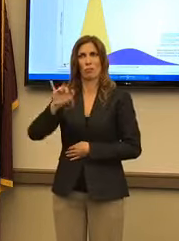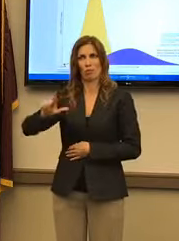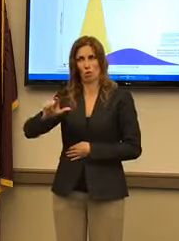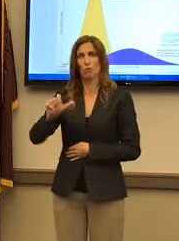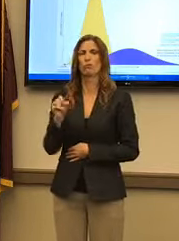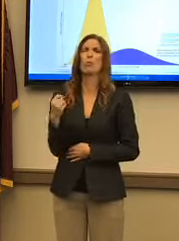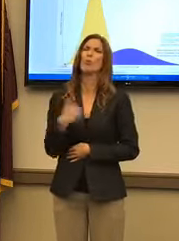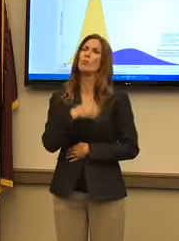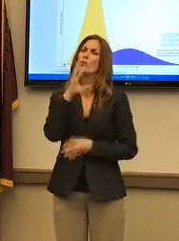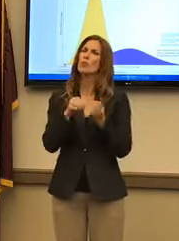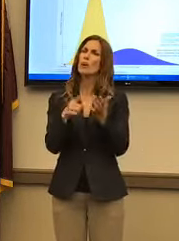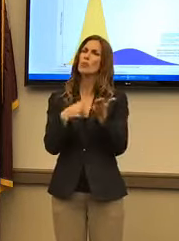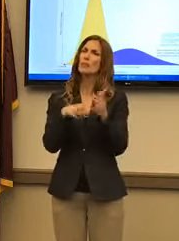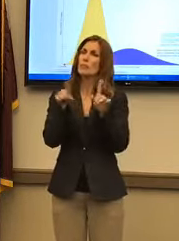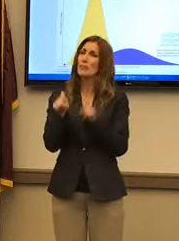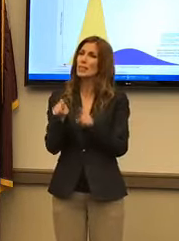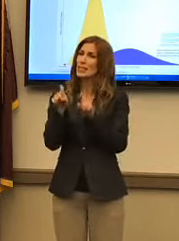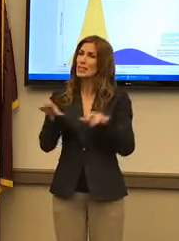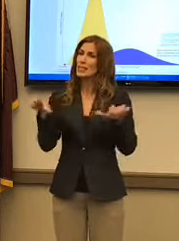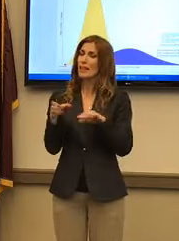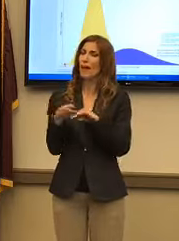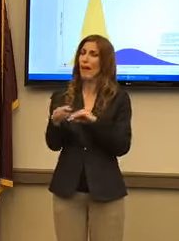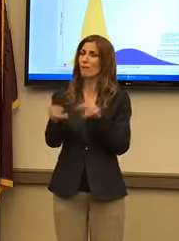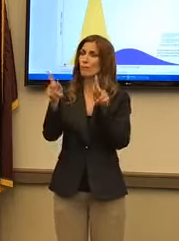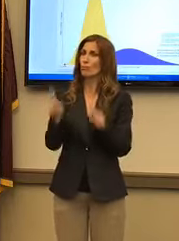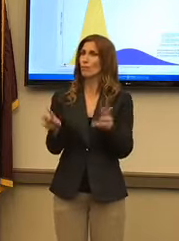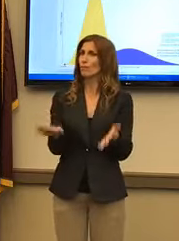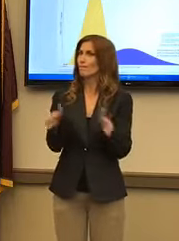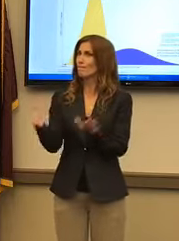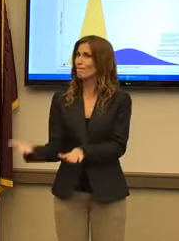about you know sometimes the testing is done after the person is deceased and it